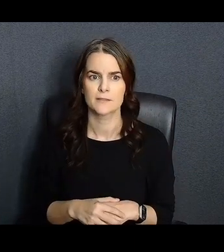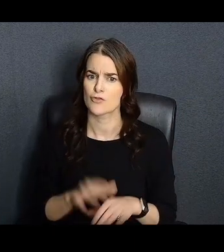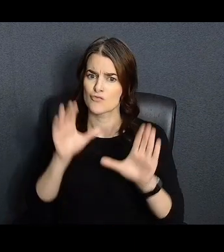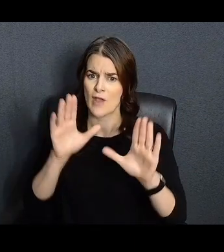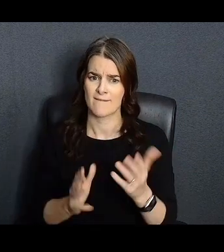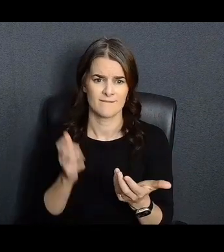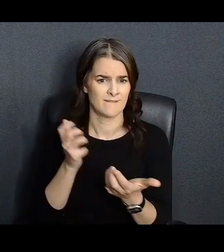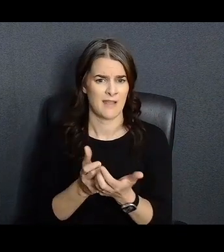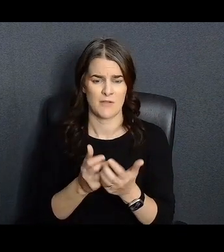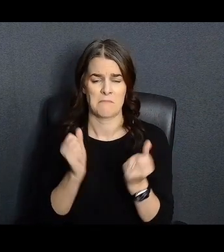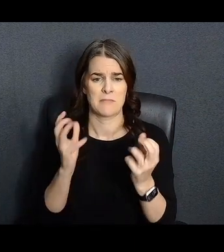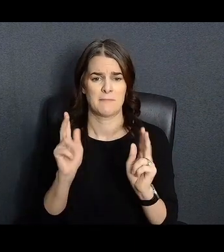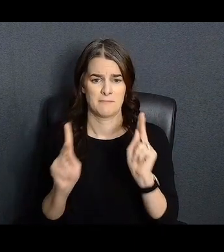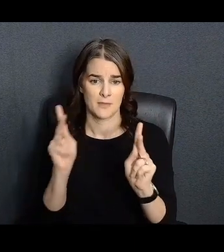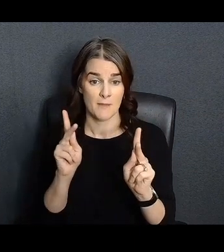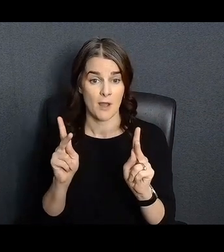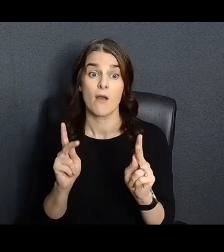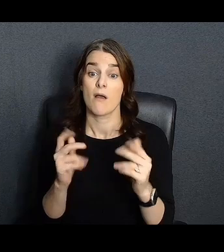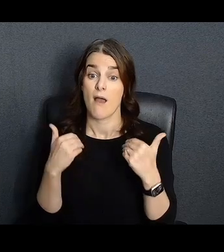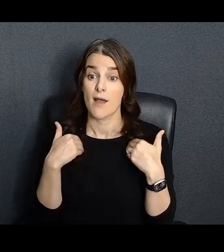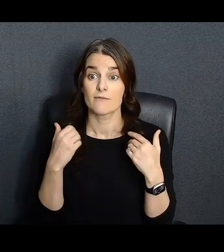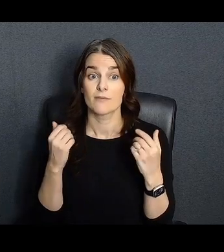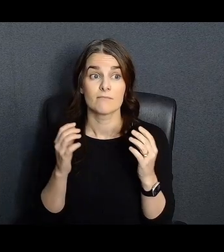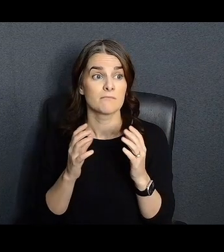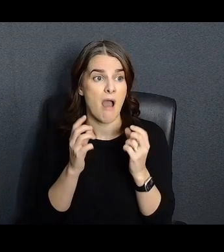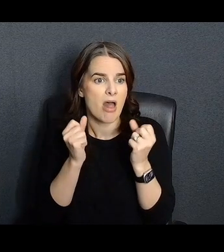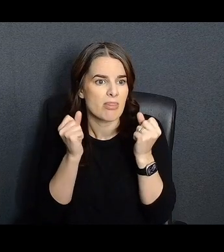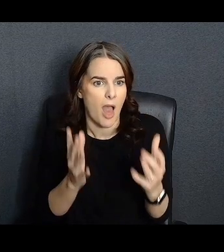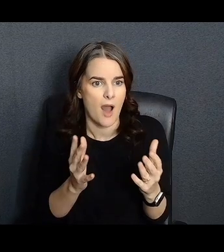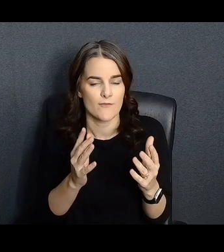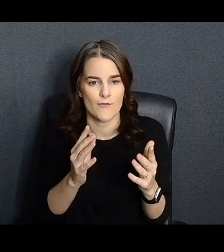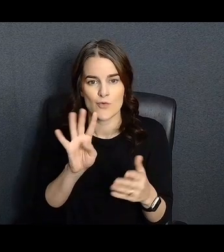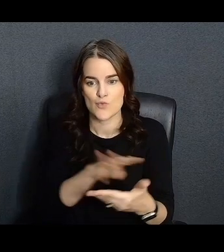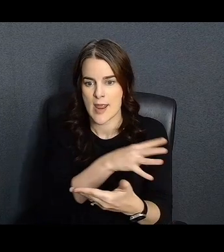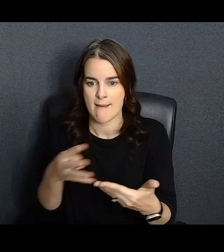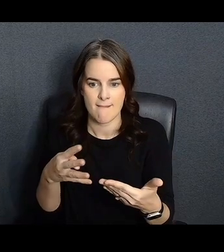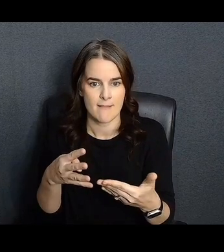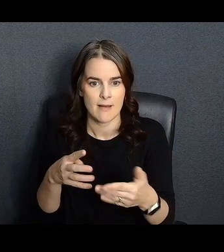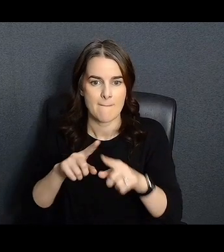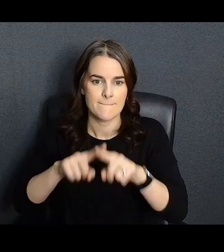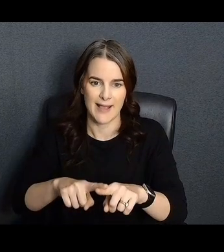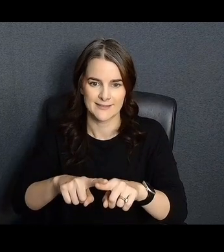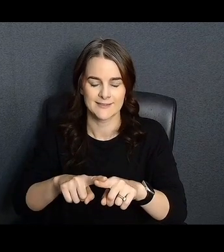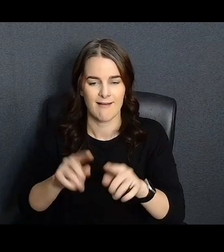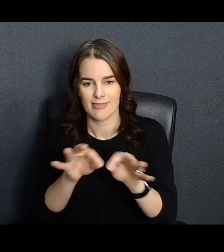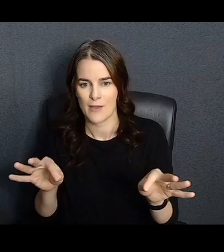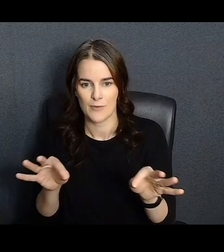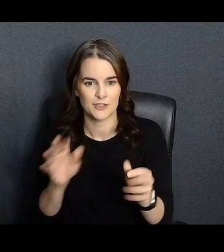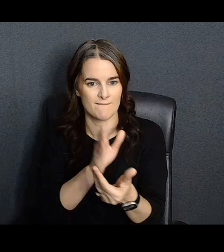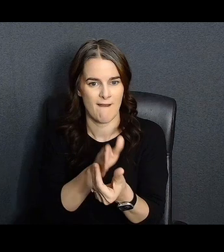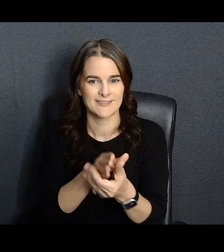There are a lot of grid-based language files in the Grid app.